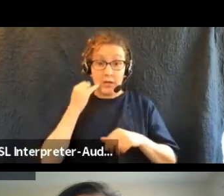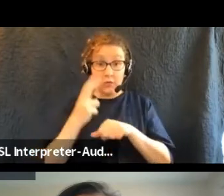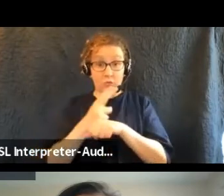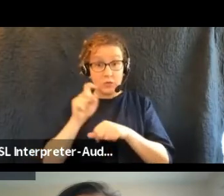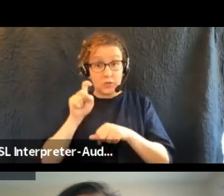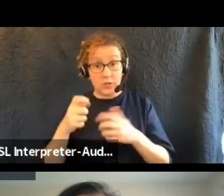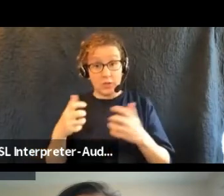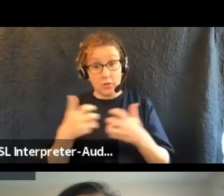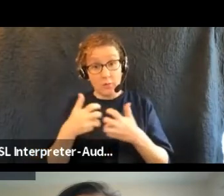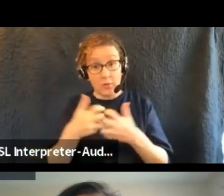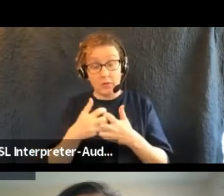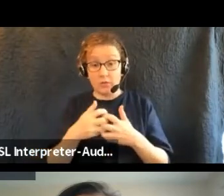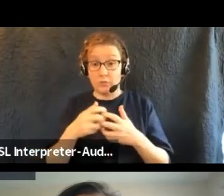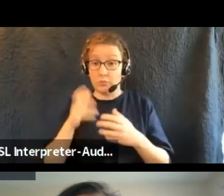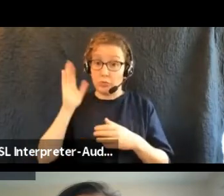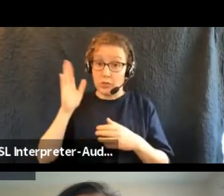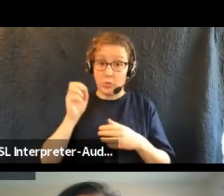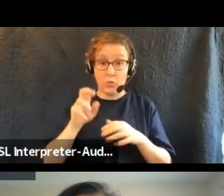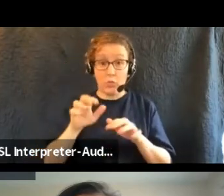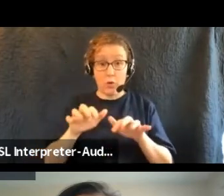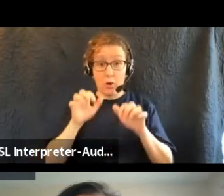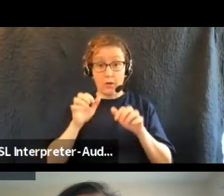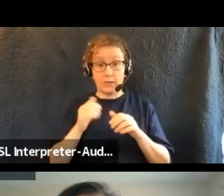or the audience member.